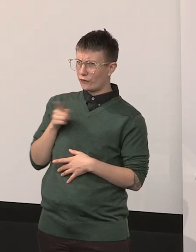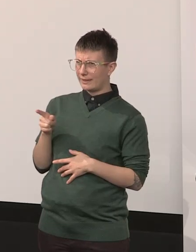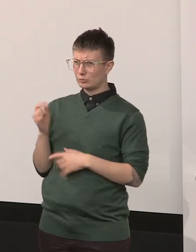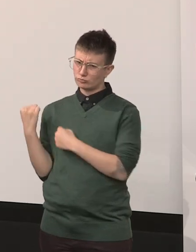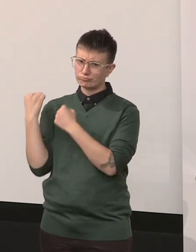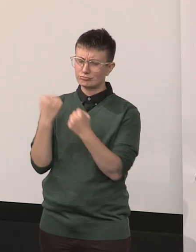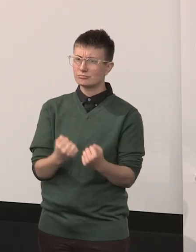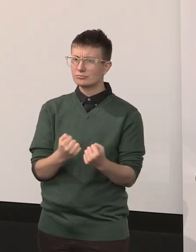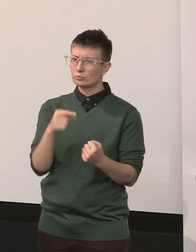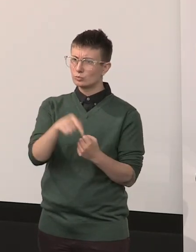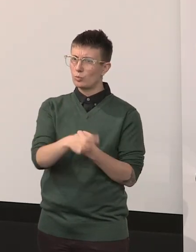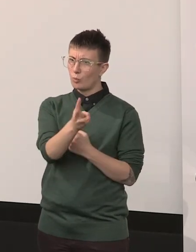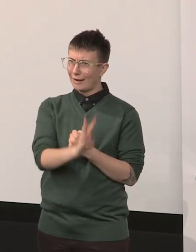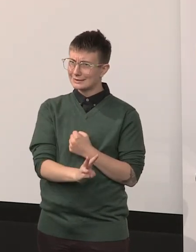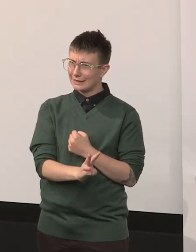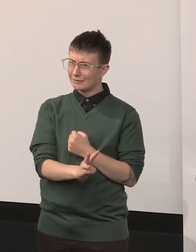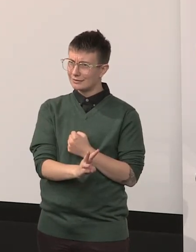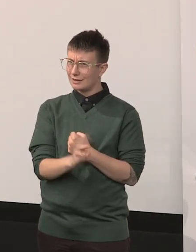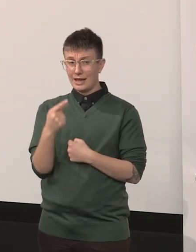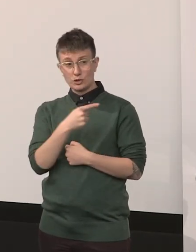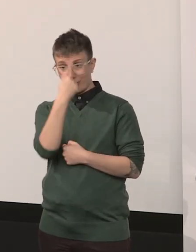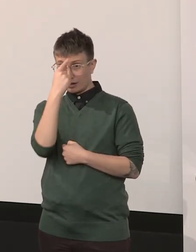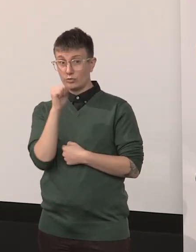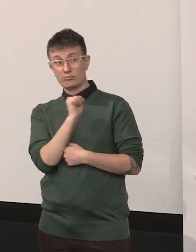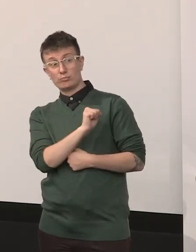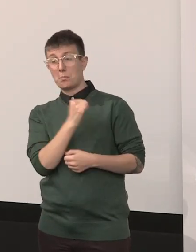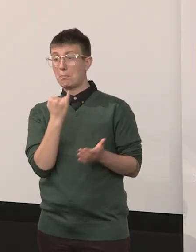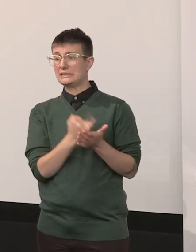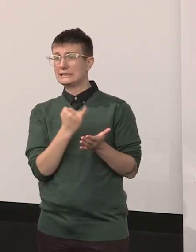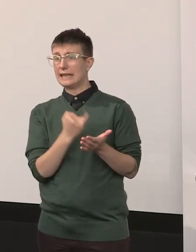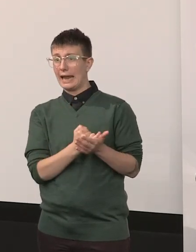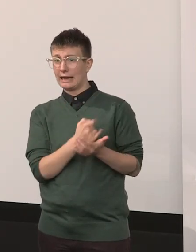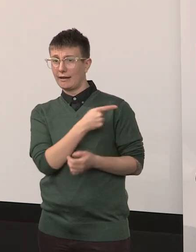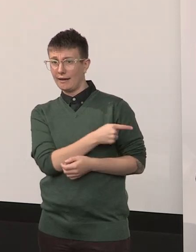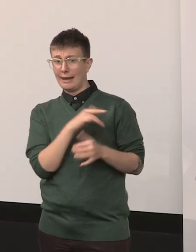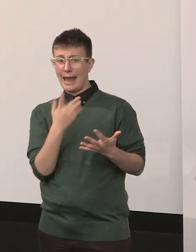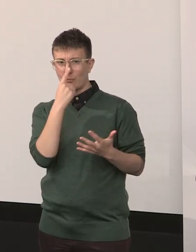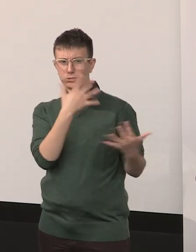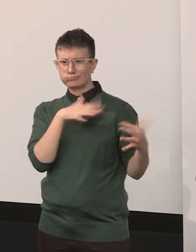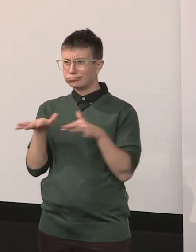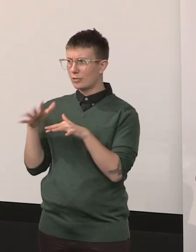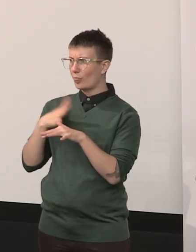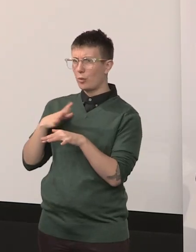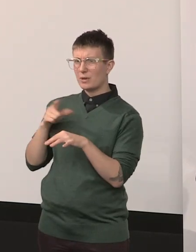distressed they were, should you have given them leave to drive from Auckland to Wellington? Also, do you recognise that because of your